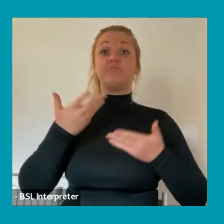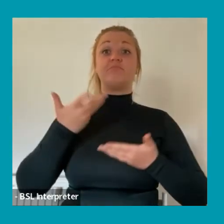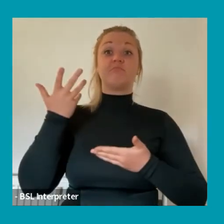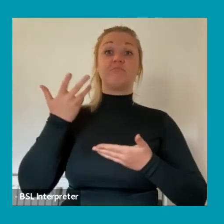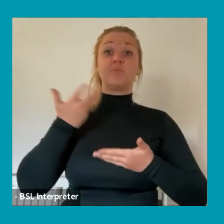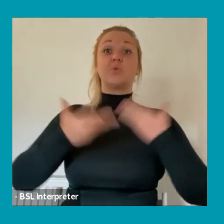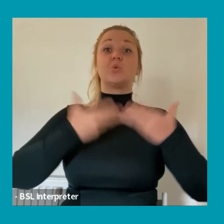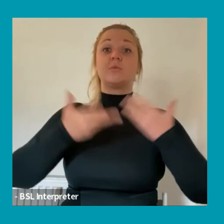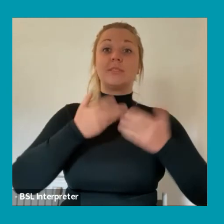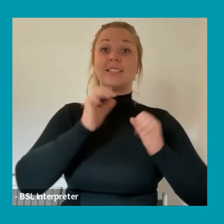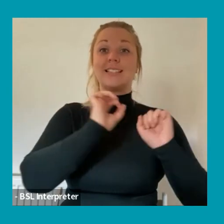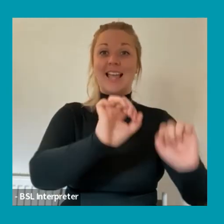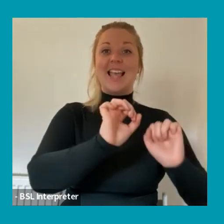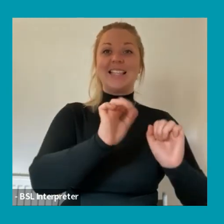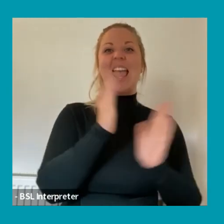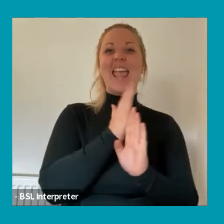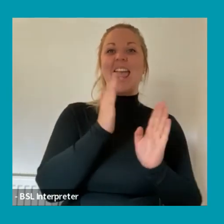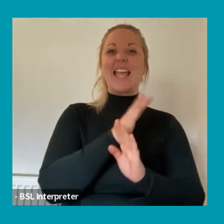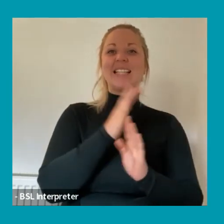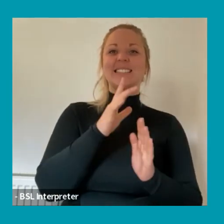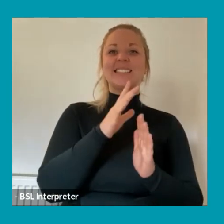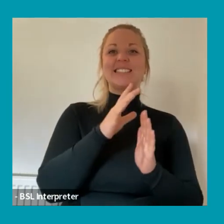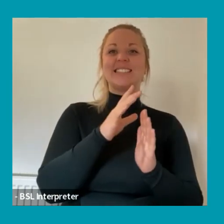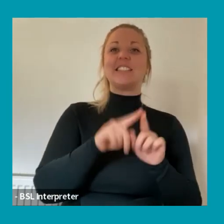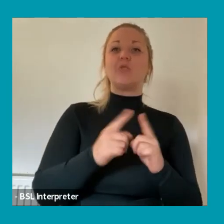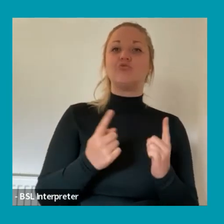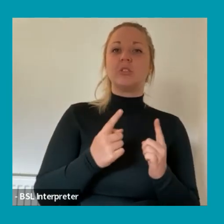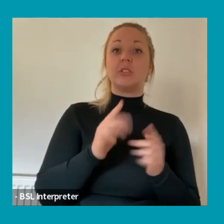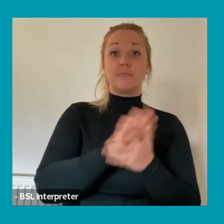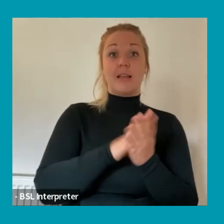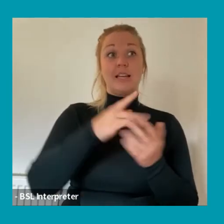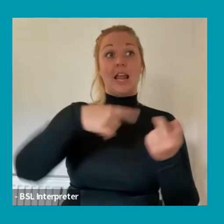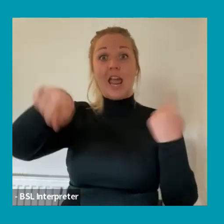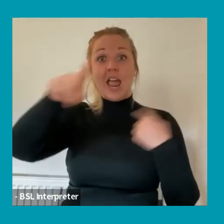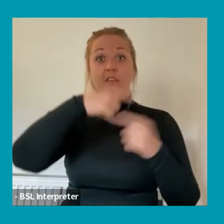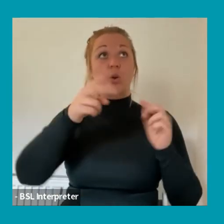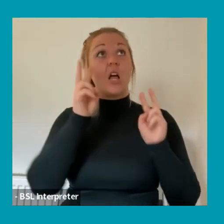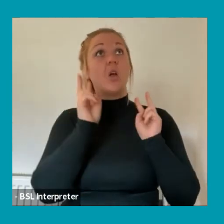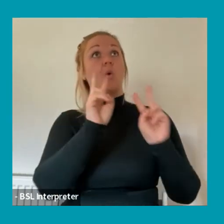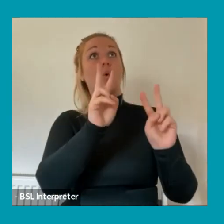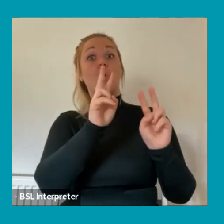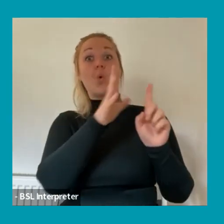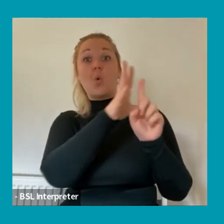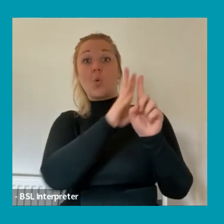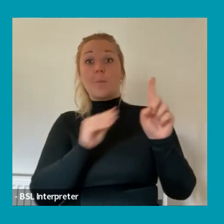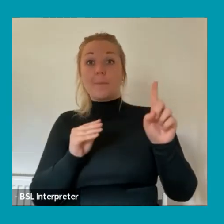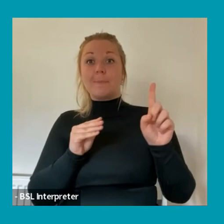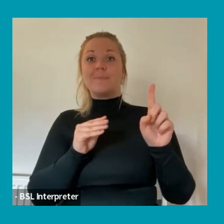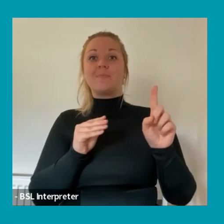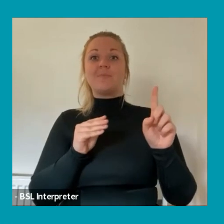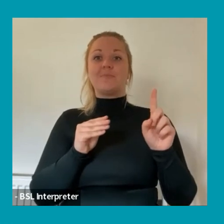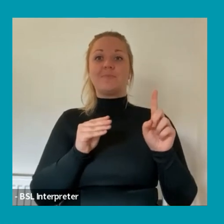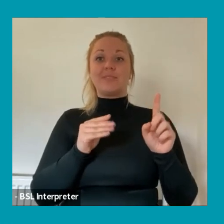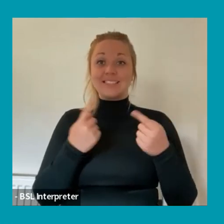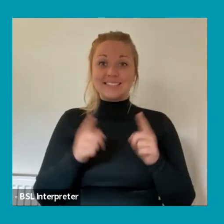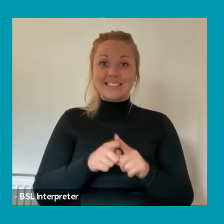difference made it okay for everybody else to do so. So that's really important, but even if you have